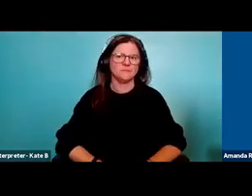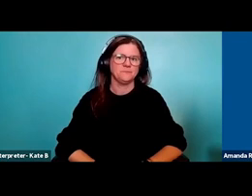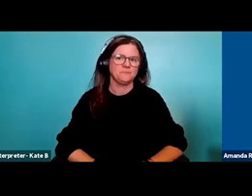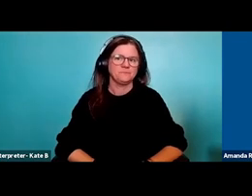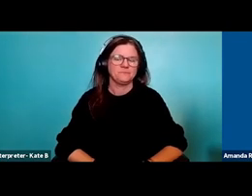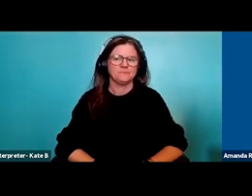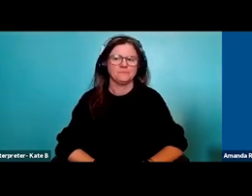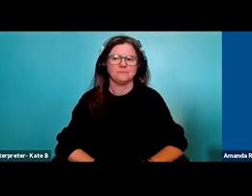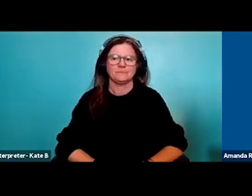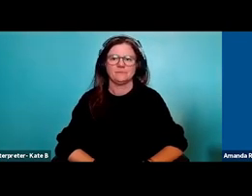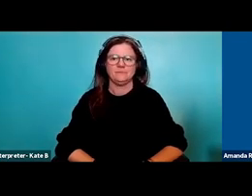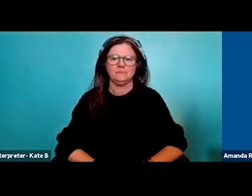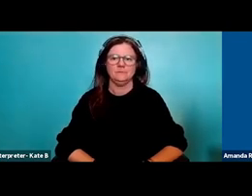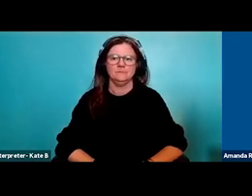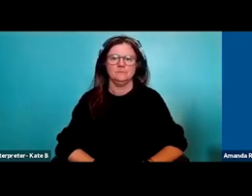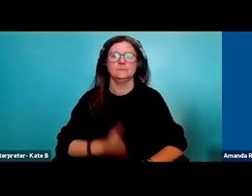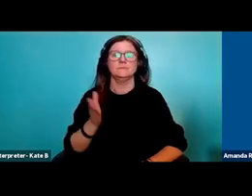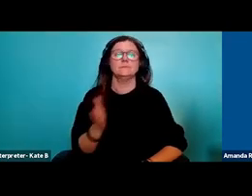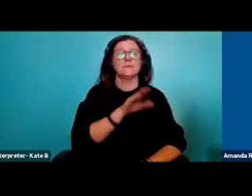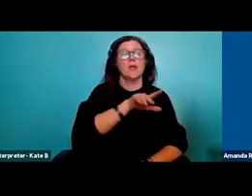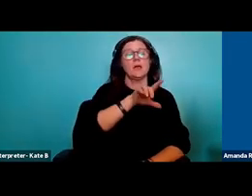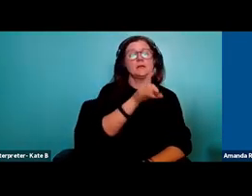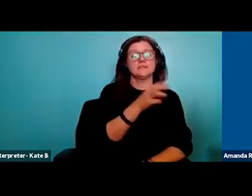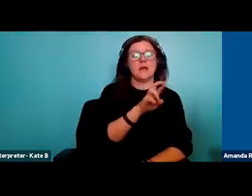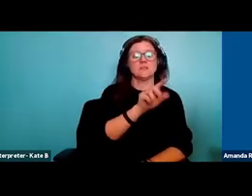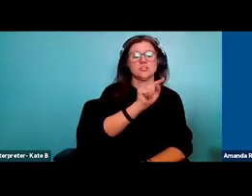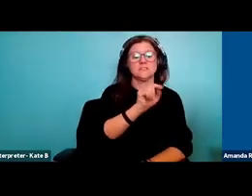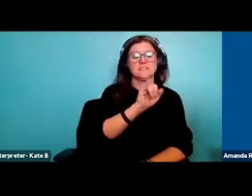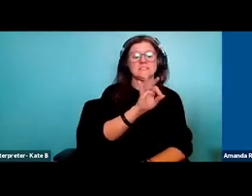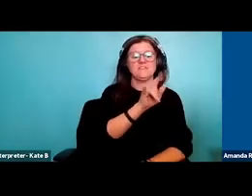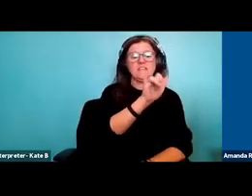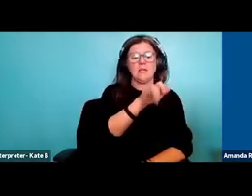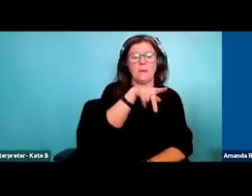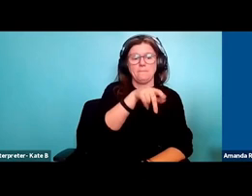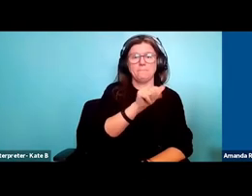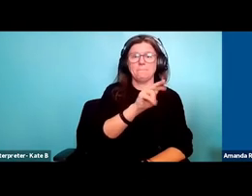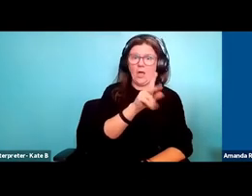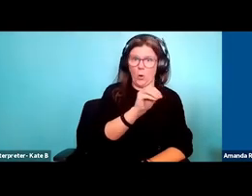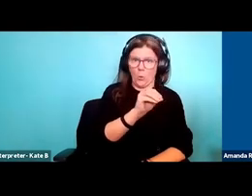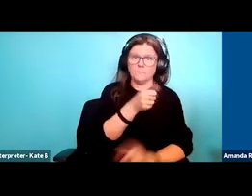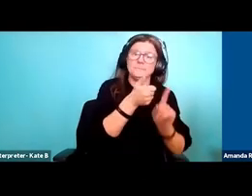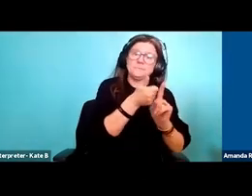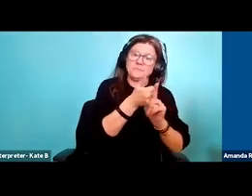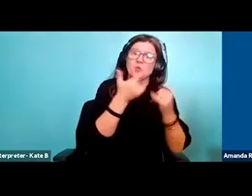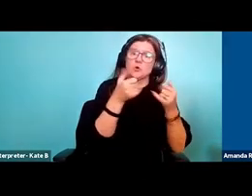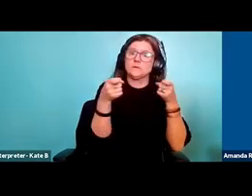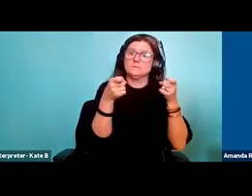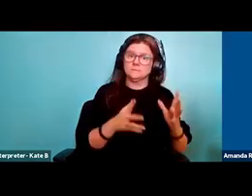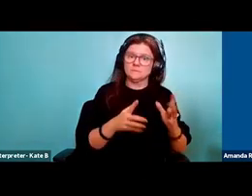Dr. Tiffany Panko is also on the panel. She currently is the Director of the Deaf Health